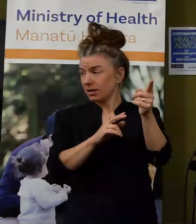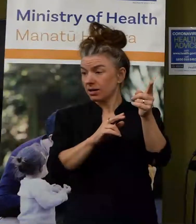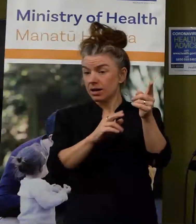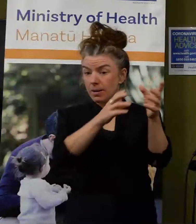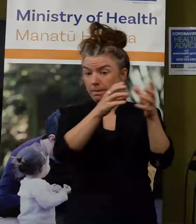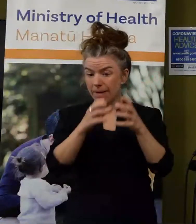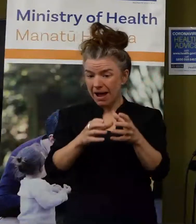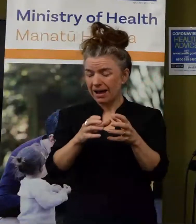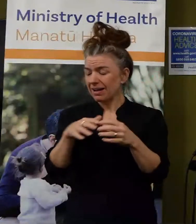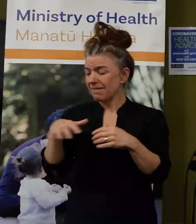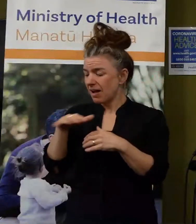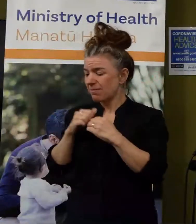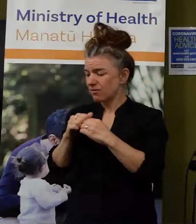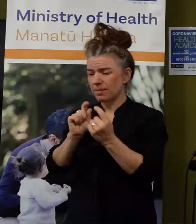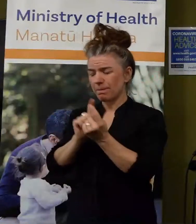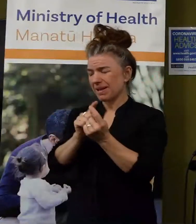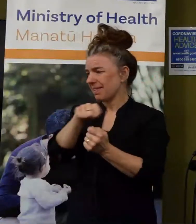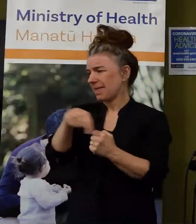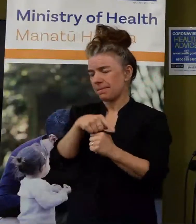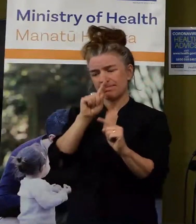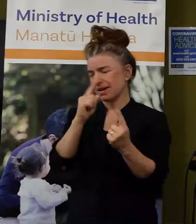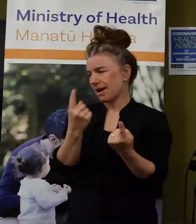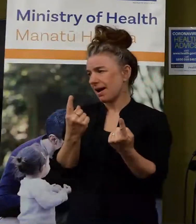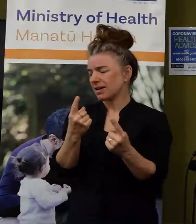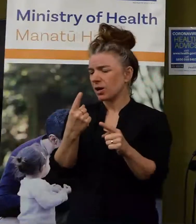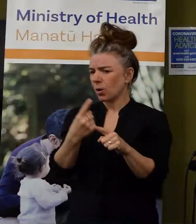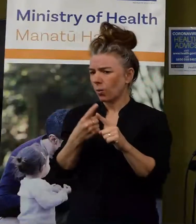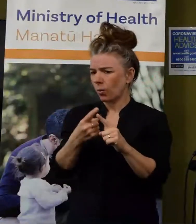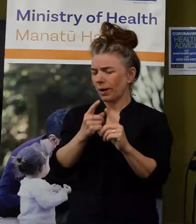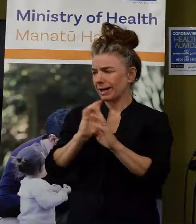It was a very quick process to get them through immigration,